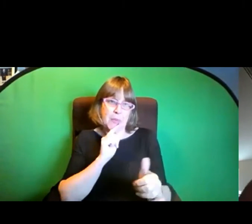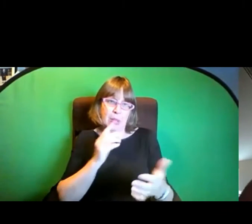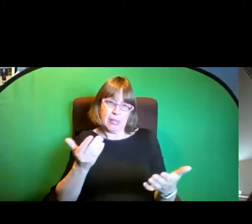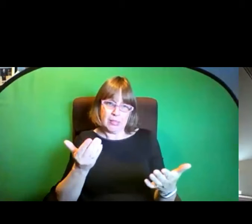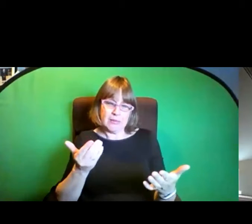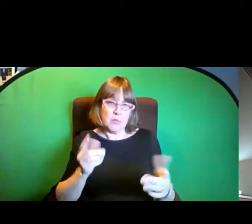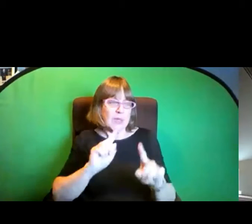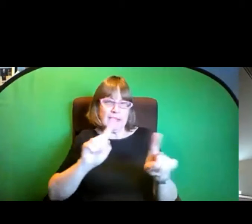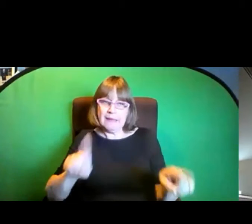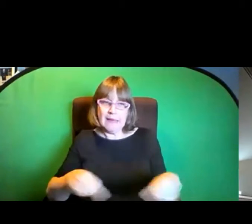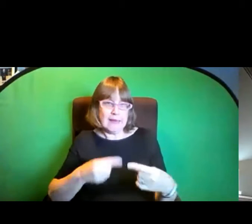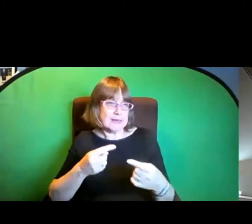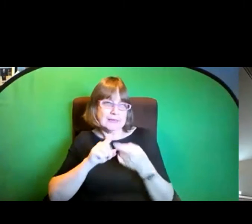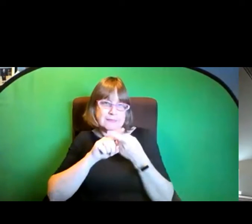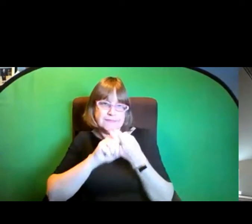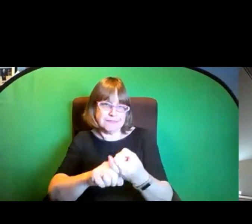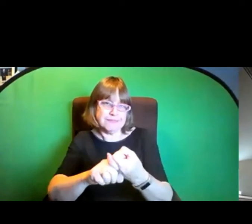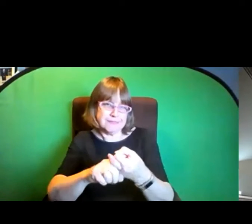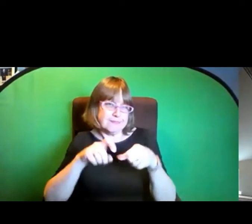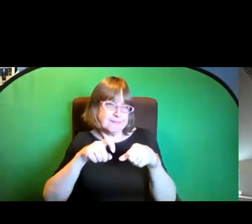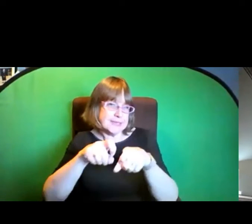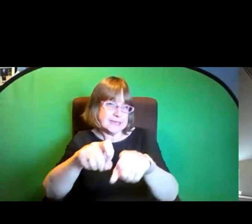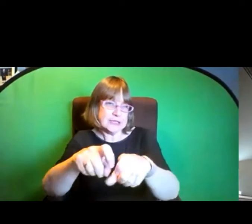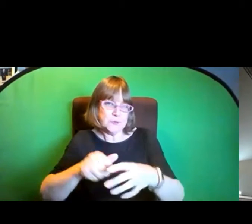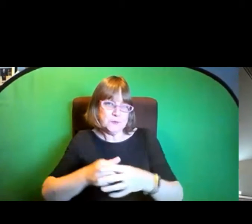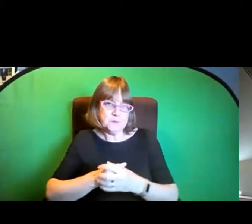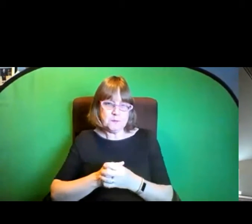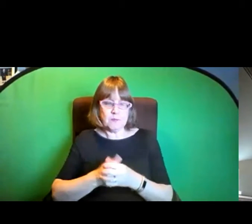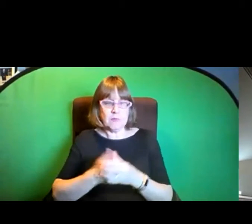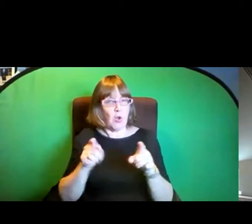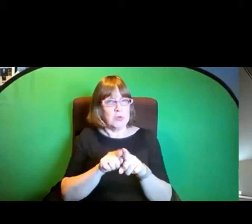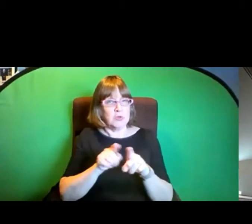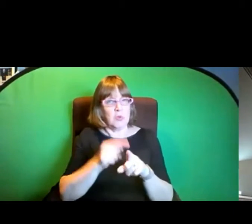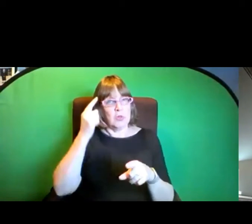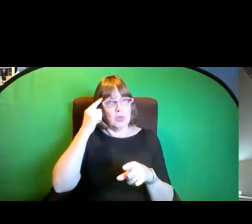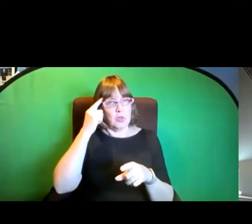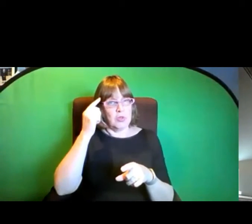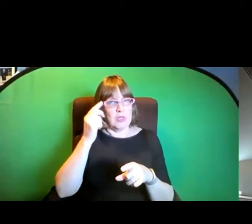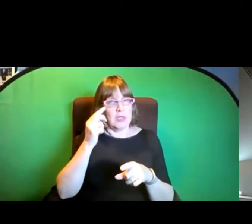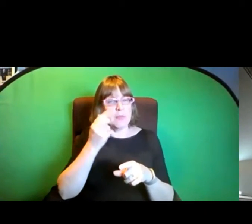by default will be good and also in terms of numbers and i guess we've already heard that